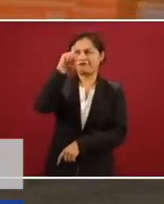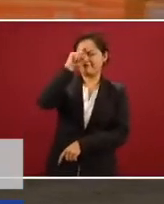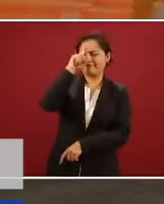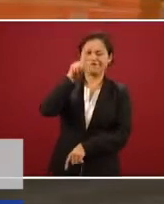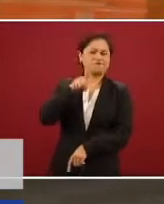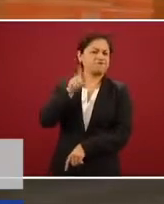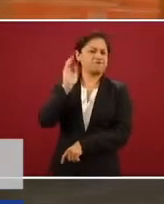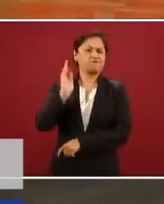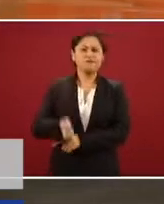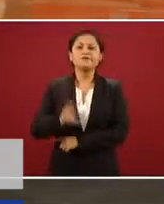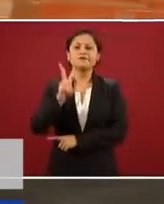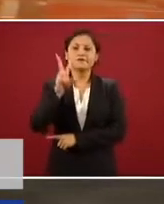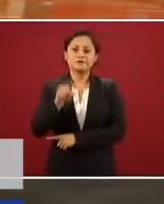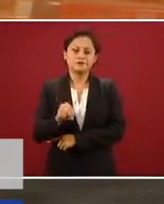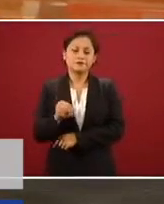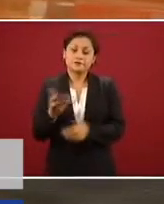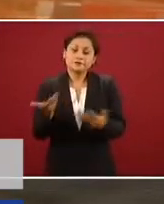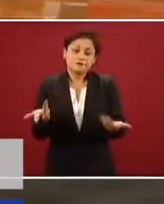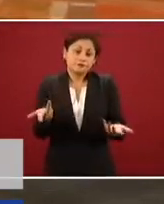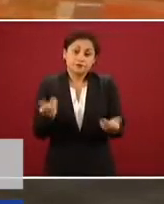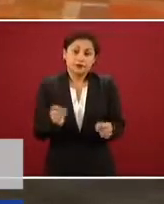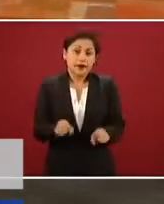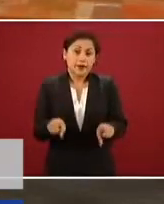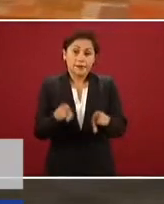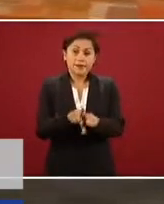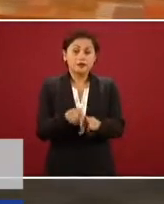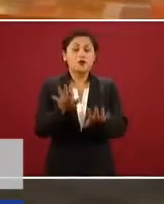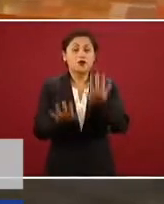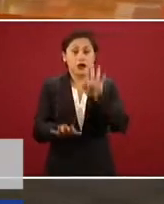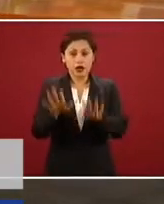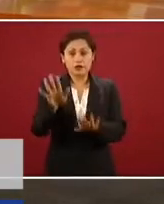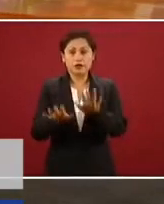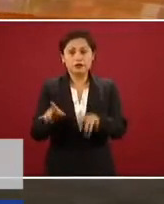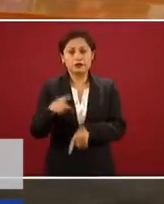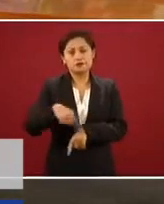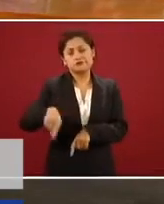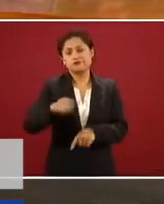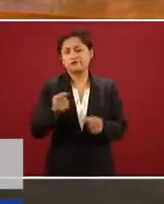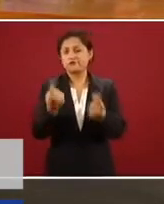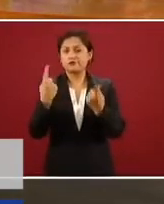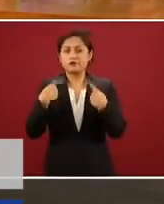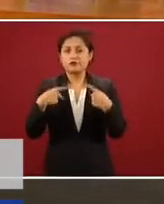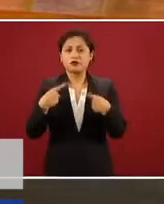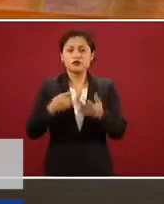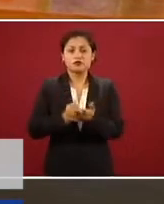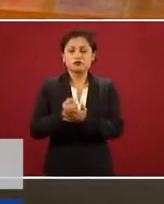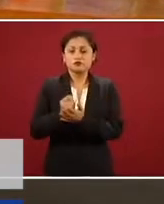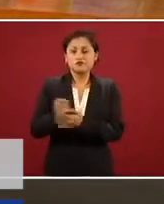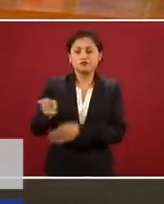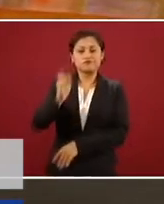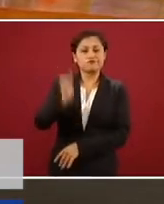so asks the population not to panic and reports that the Ministry of Health is currently analyzing the case of 2 suspects